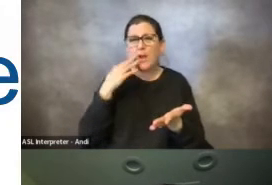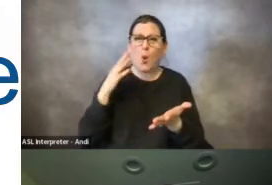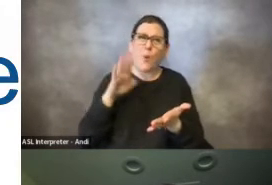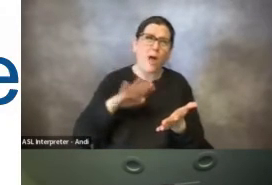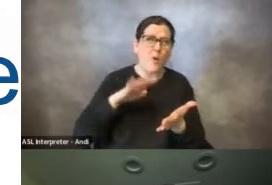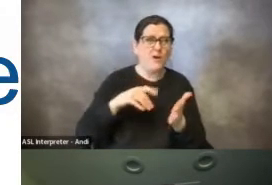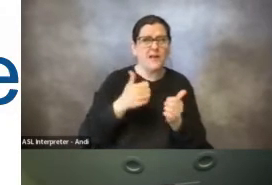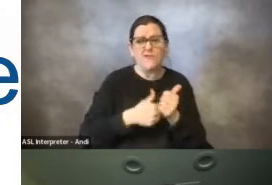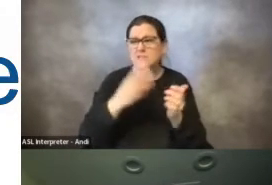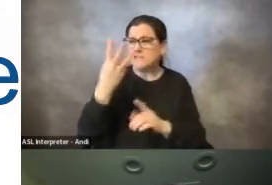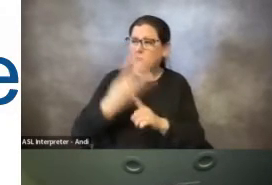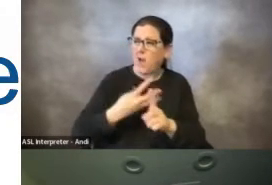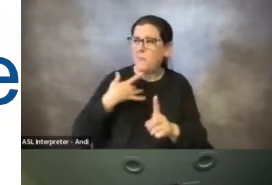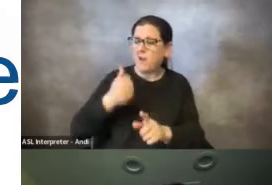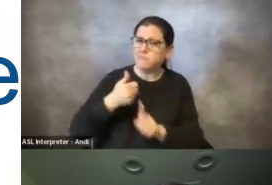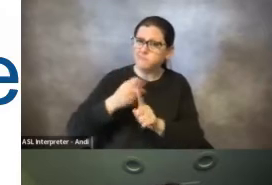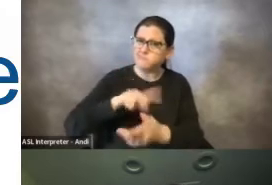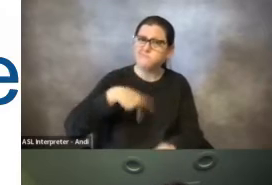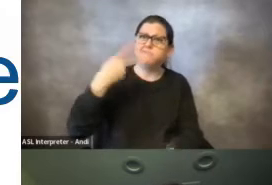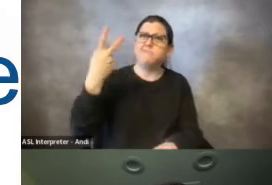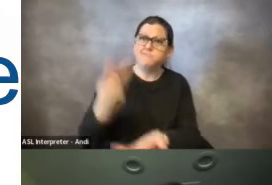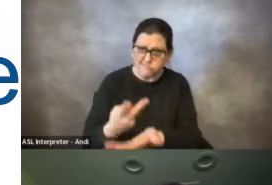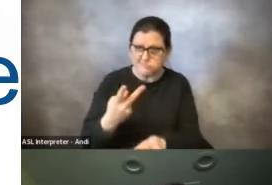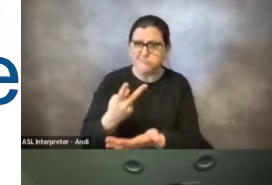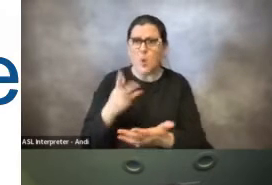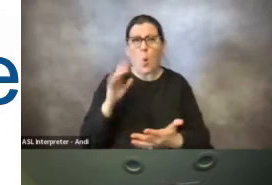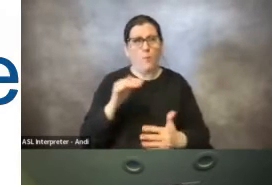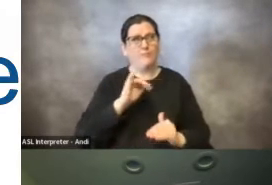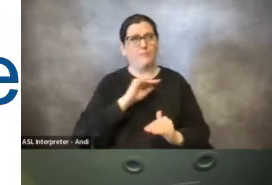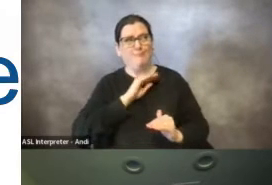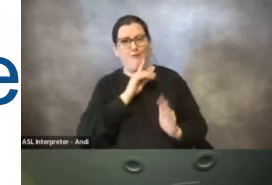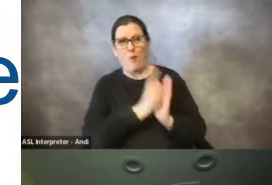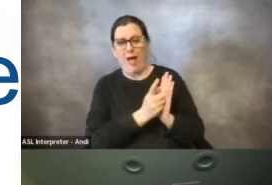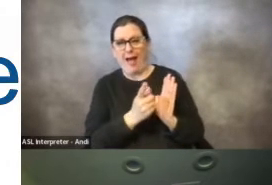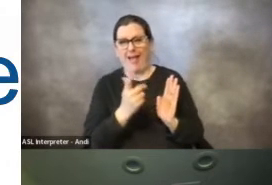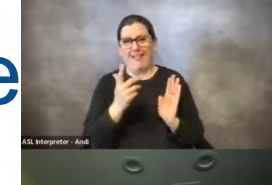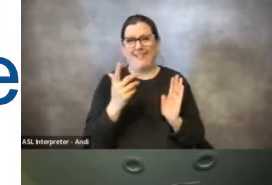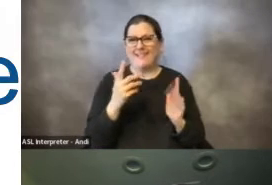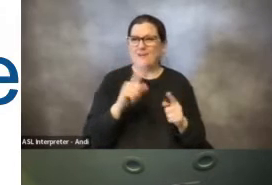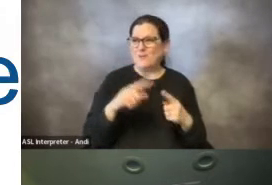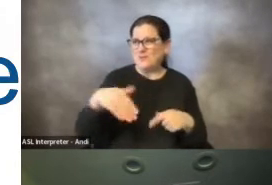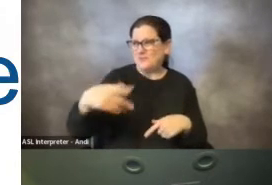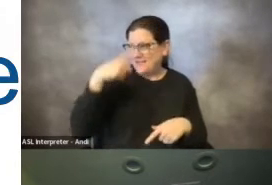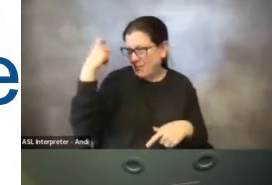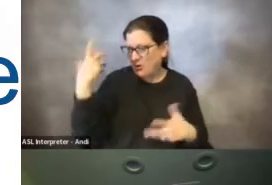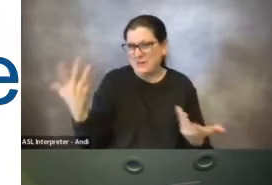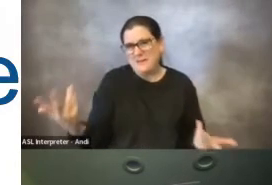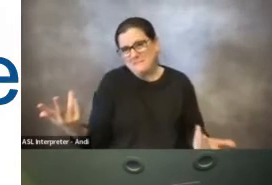know, once every six months, I'm gonna take a good spill. Right? So it's like, Okay, hopefully this took care of for the next,